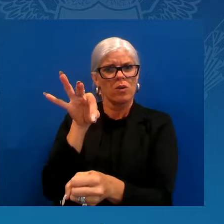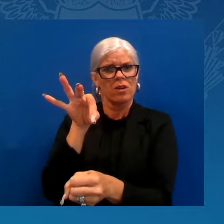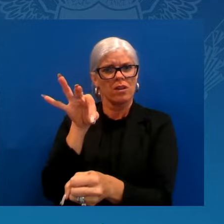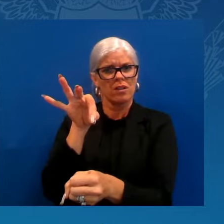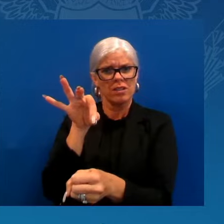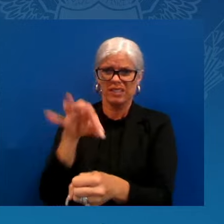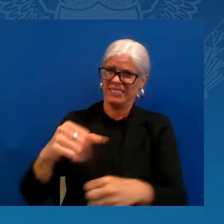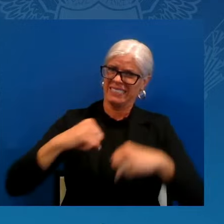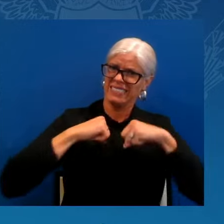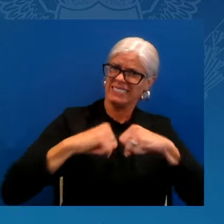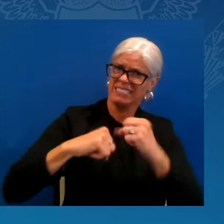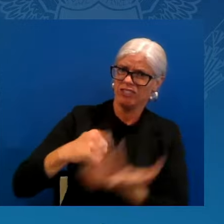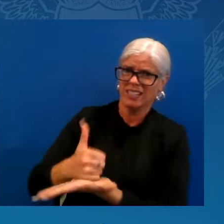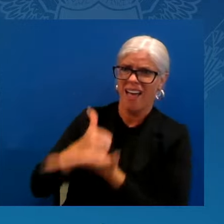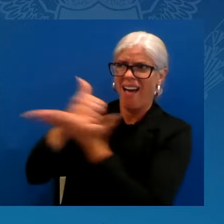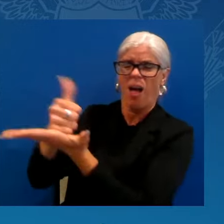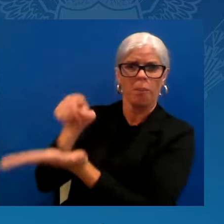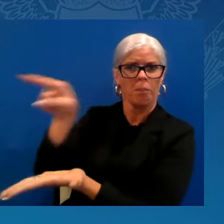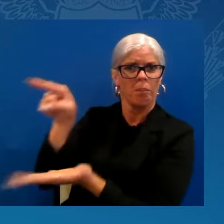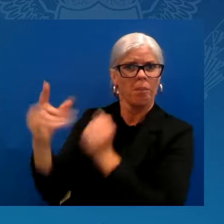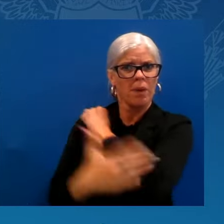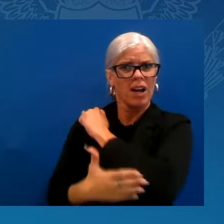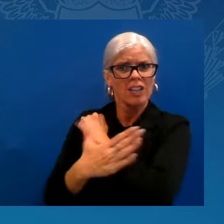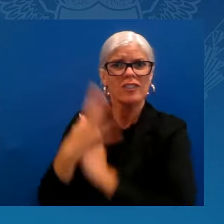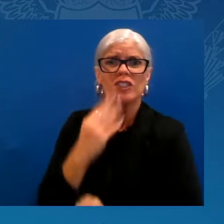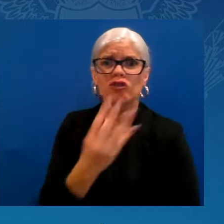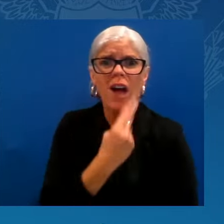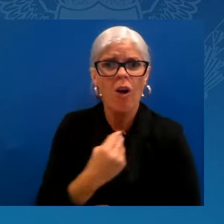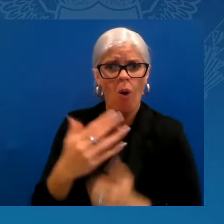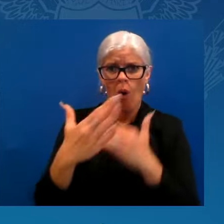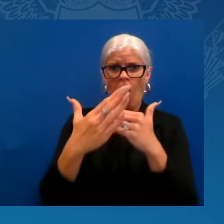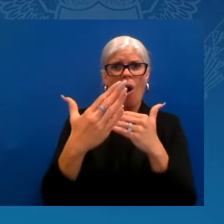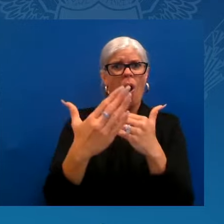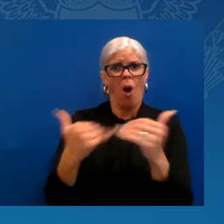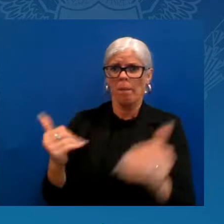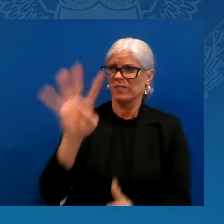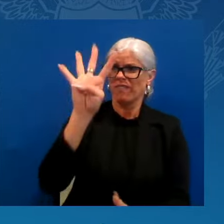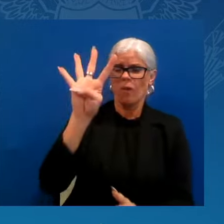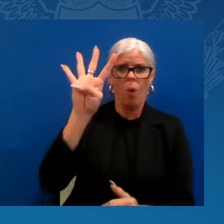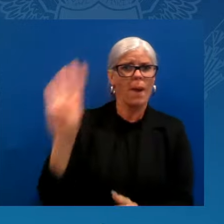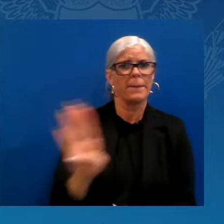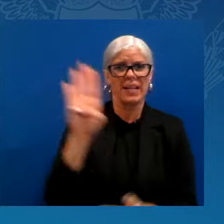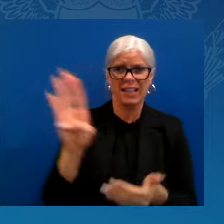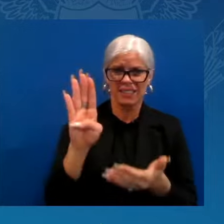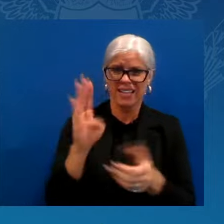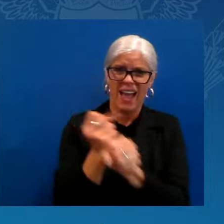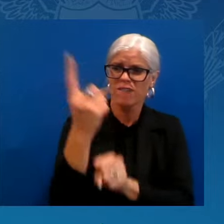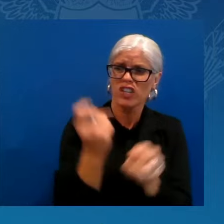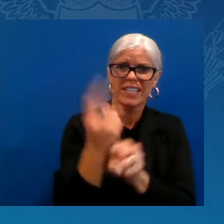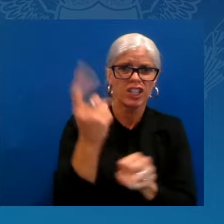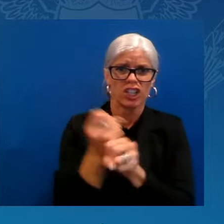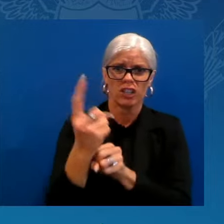every year that I served in the United States Senate. And this is why our administration continues